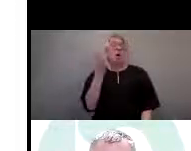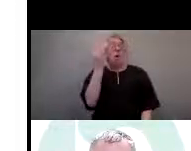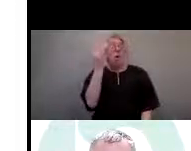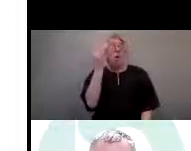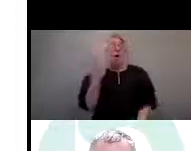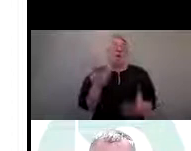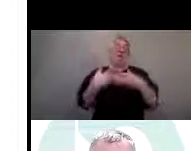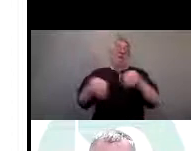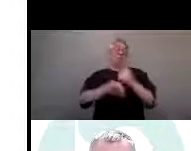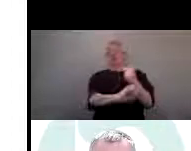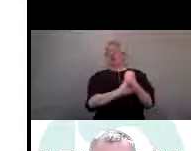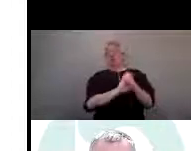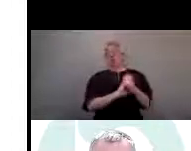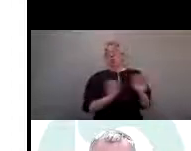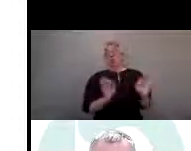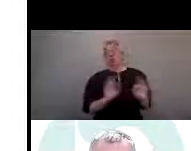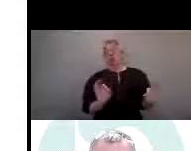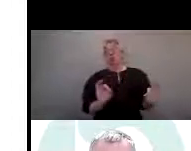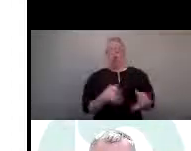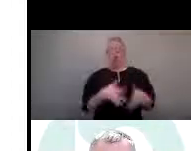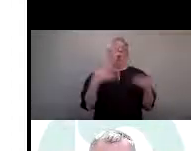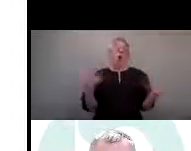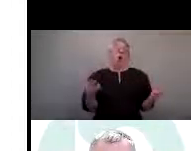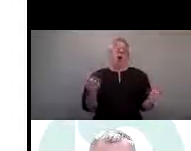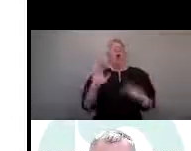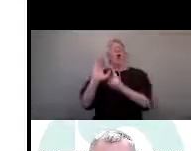family support, social and cultural identity and more.